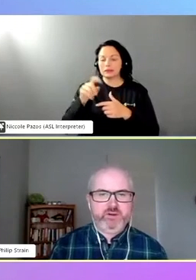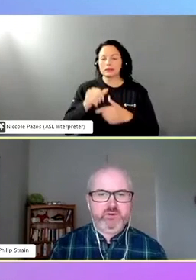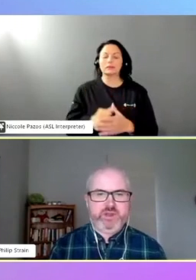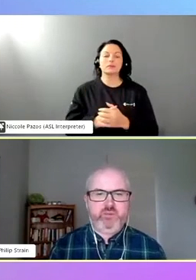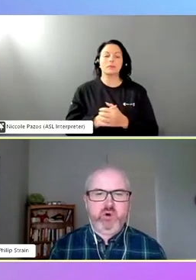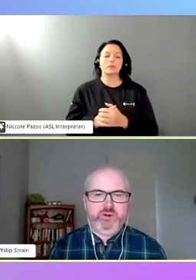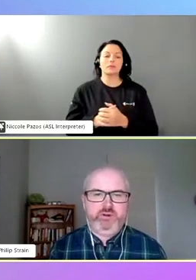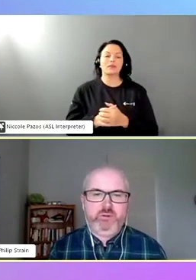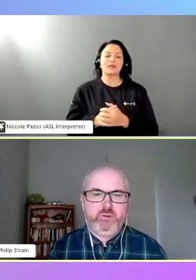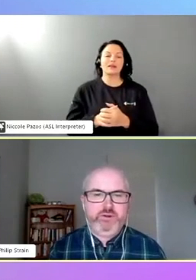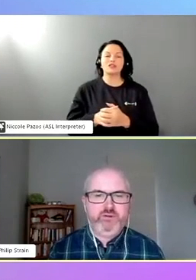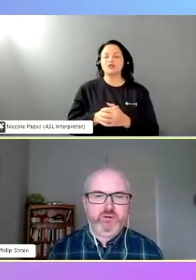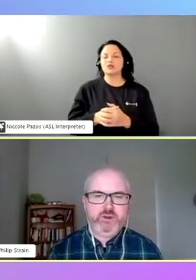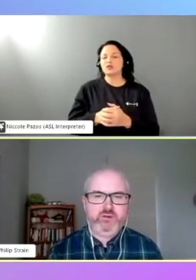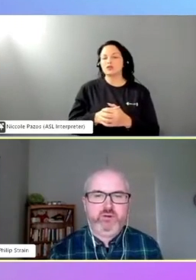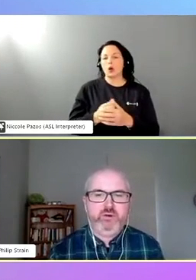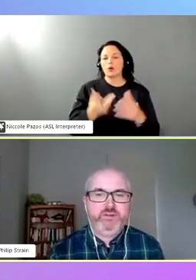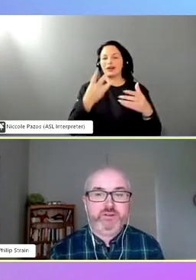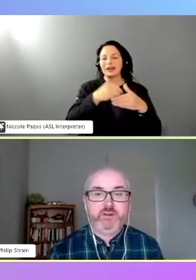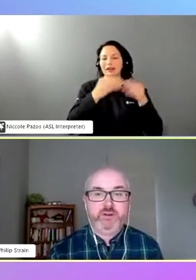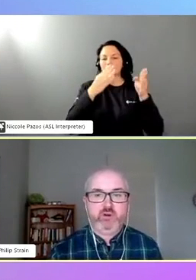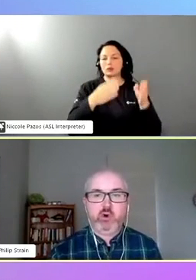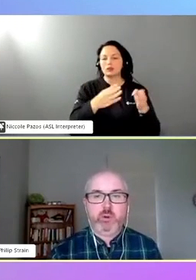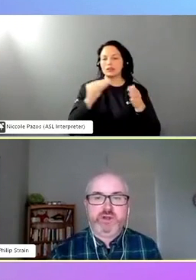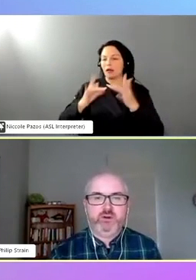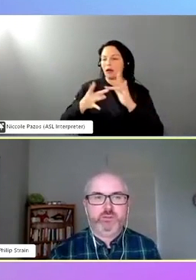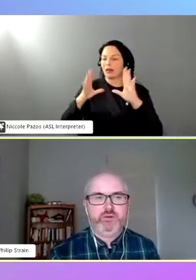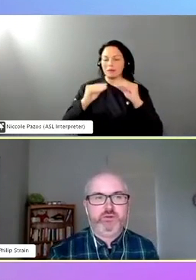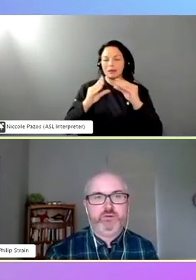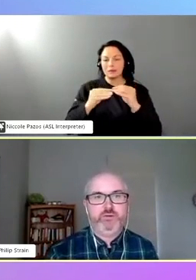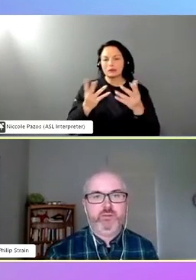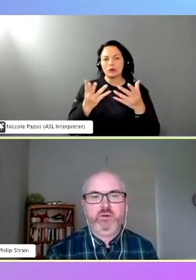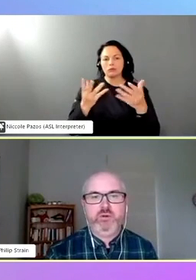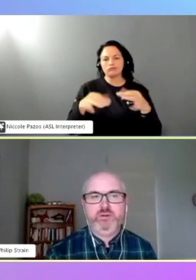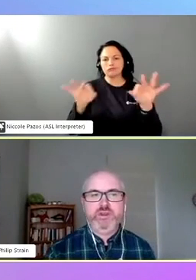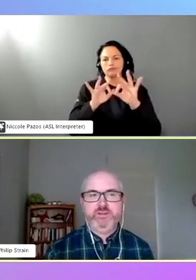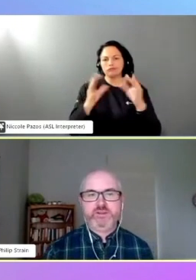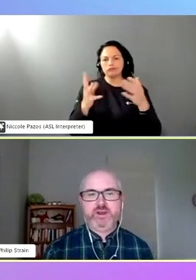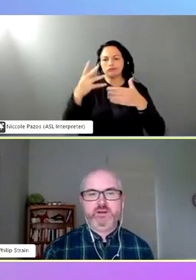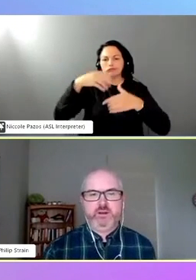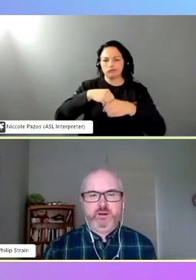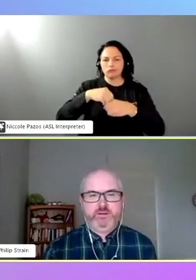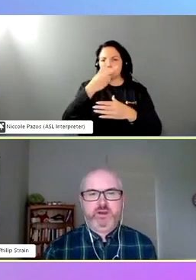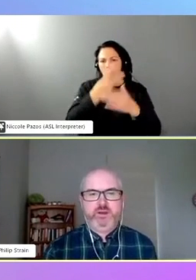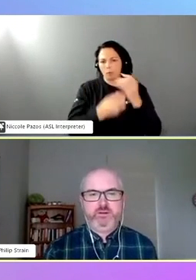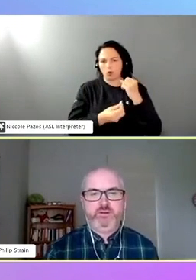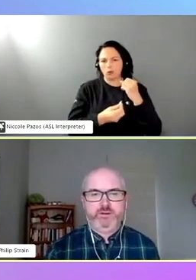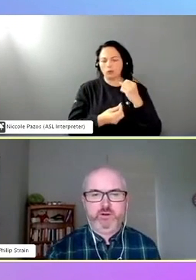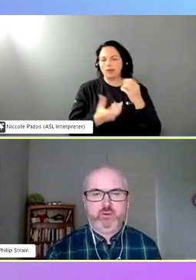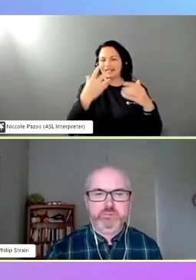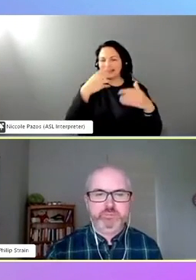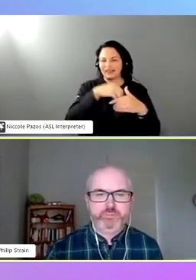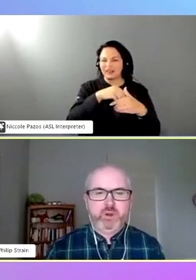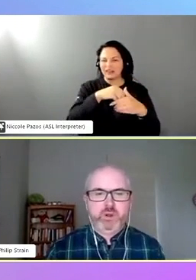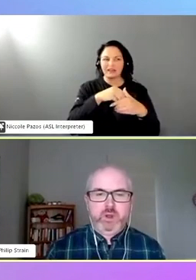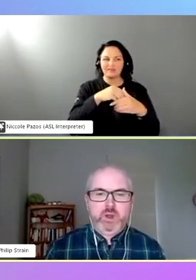as just one object no matter how many objects they have inside of them. In order to access the objects objects